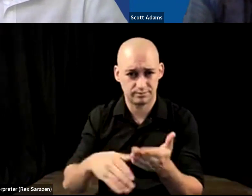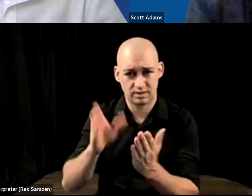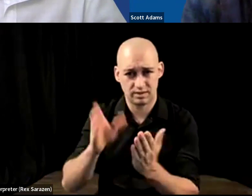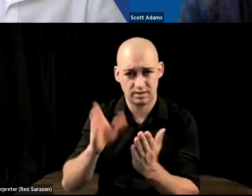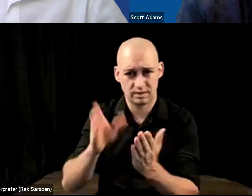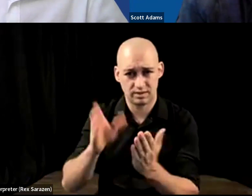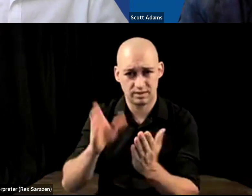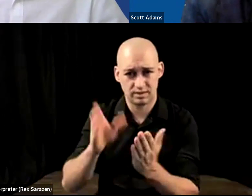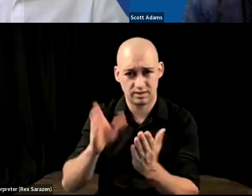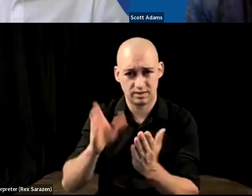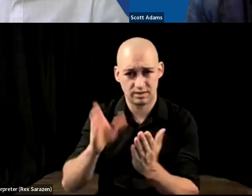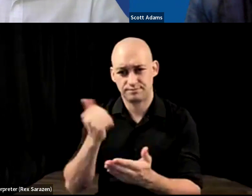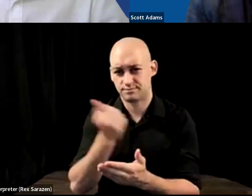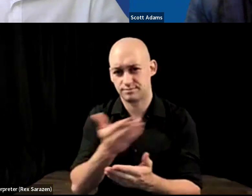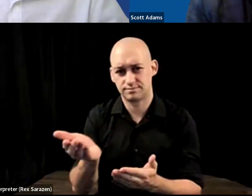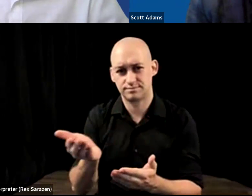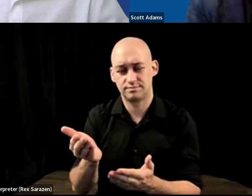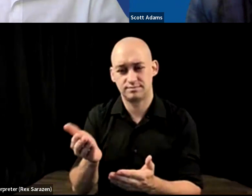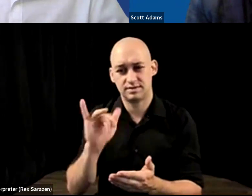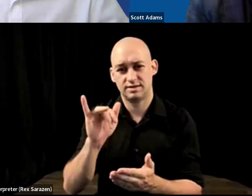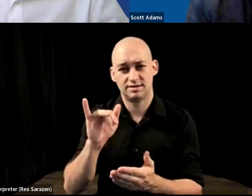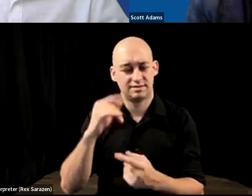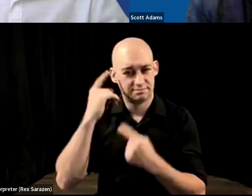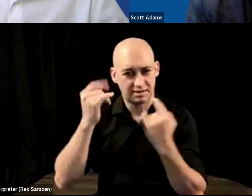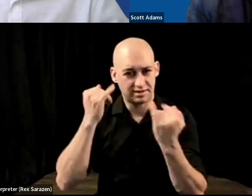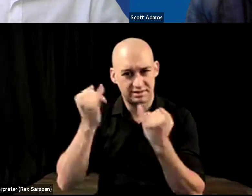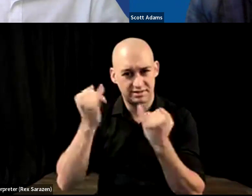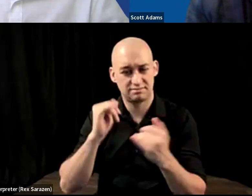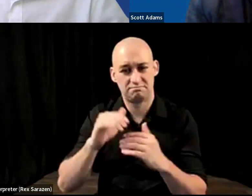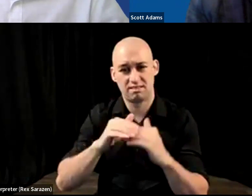insights just so I can. Level set and make sure that the orgs in my community are coming up with